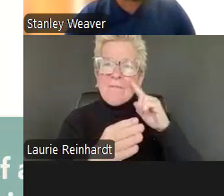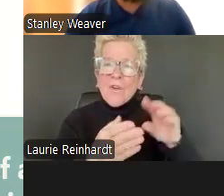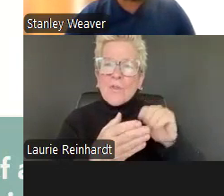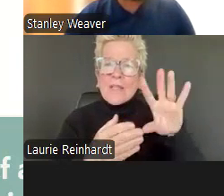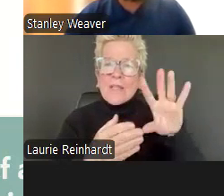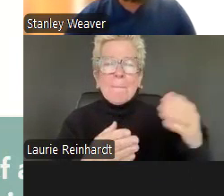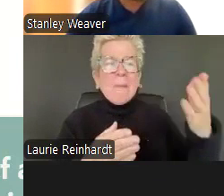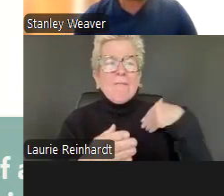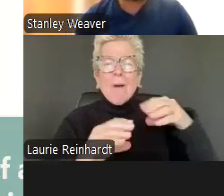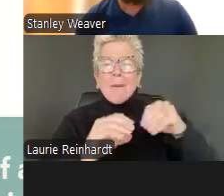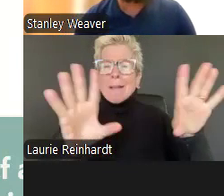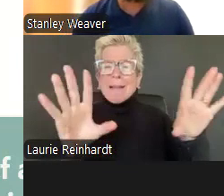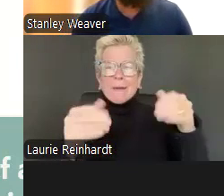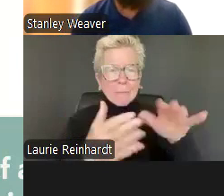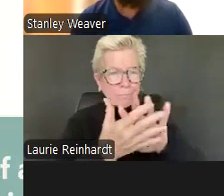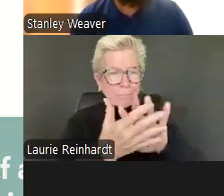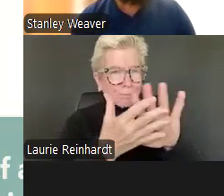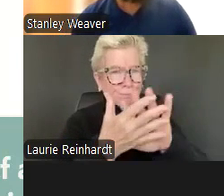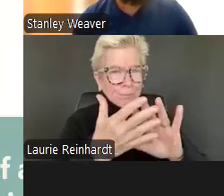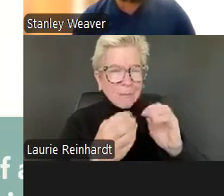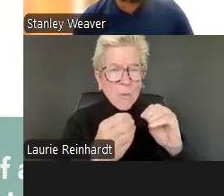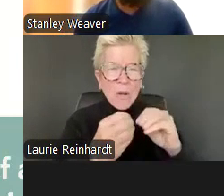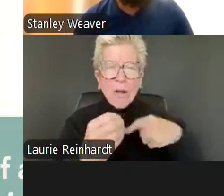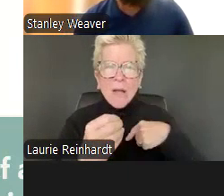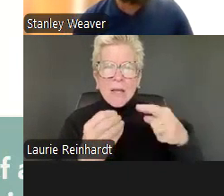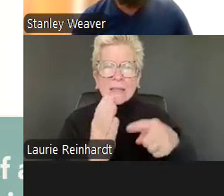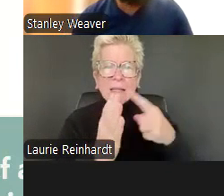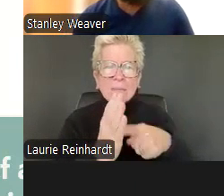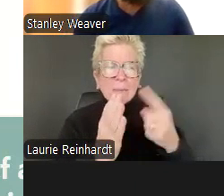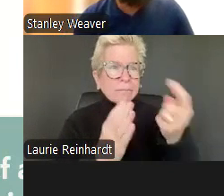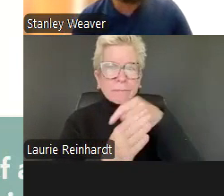to be there is a lot of integration and cross connecting with Pathways as we